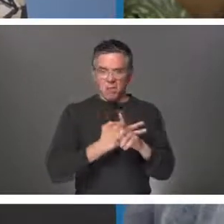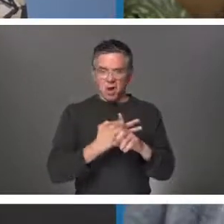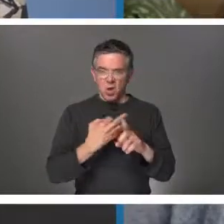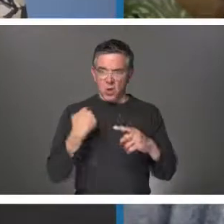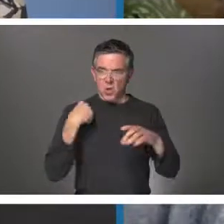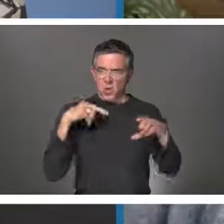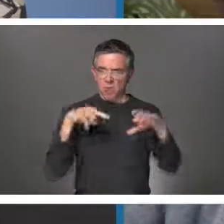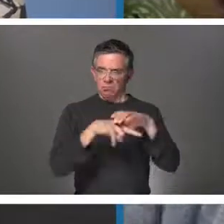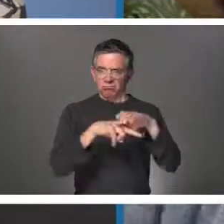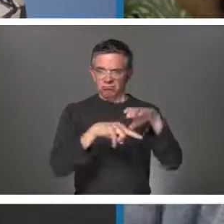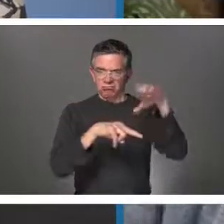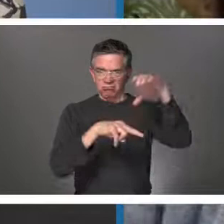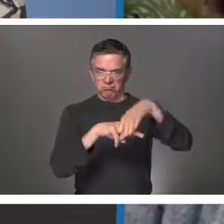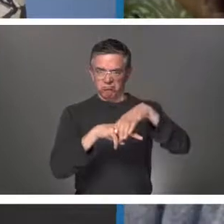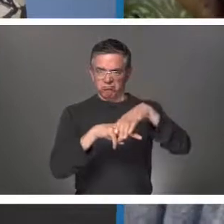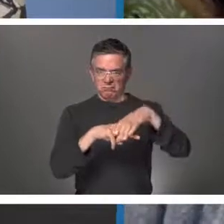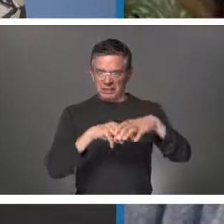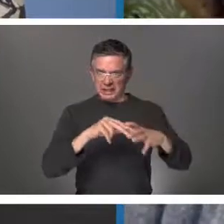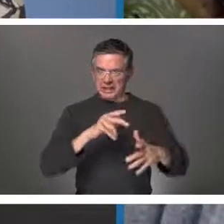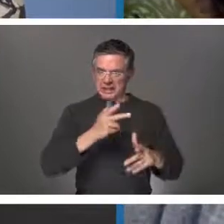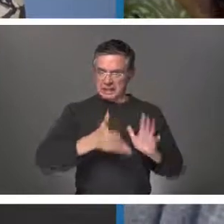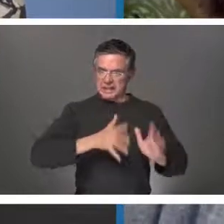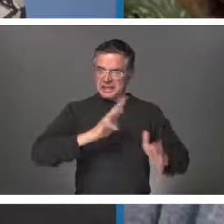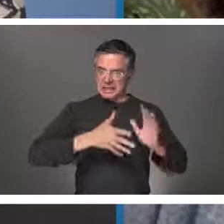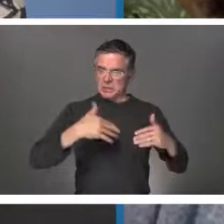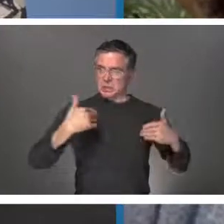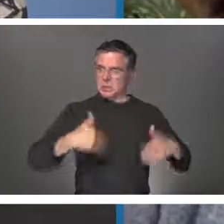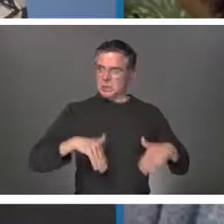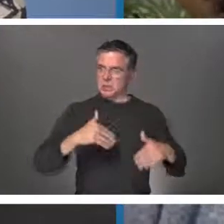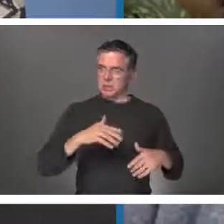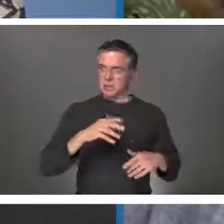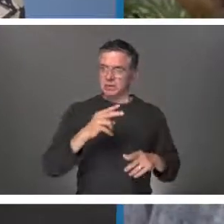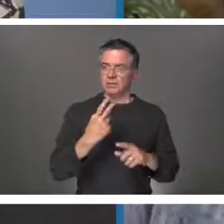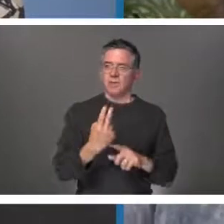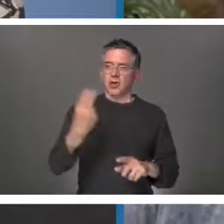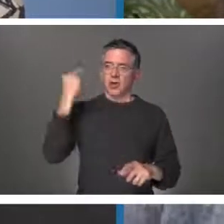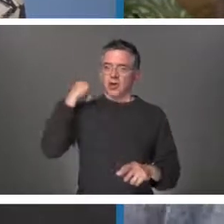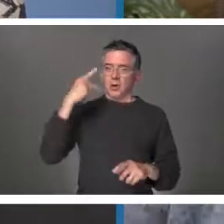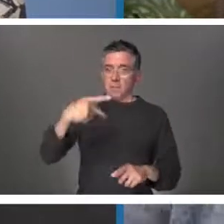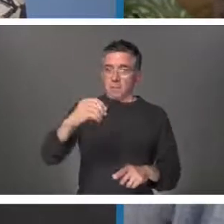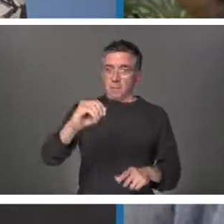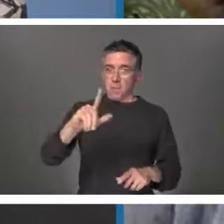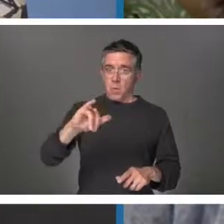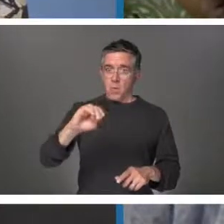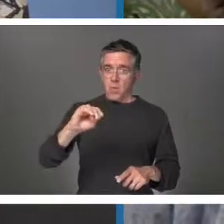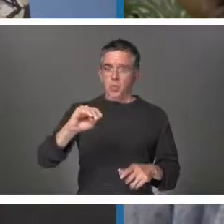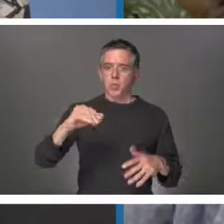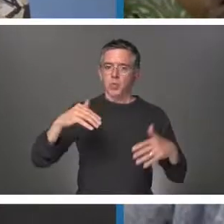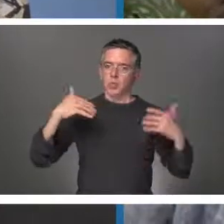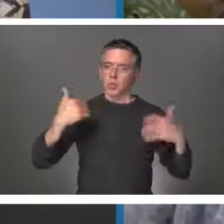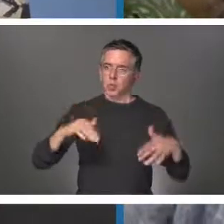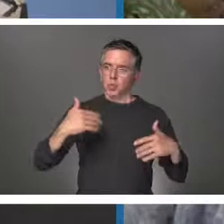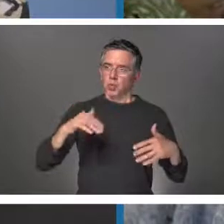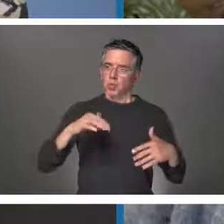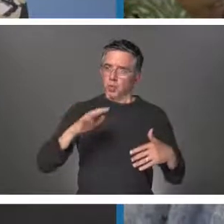for people who had suffered from polio, or were at risk of suffering from polio. So, you know, I think there's a lot of, like you said,